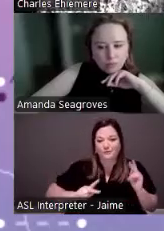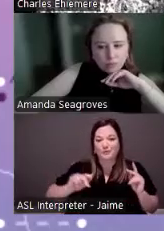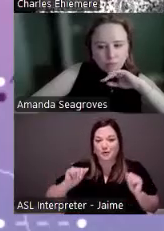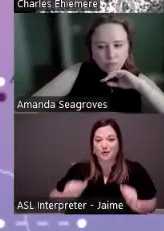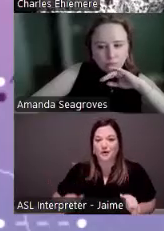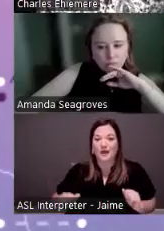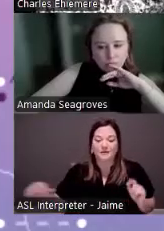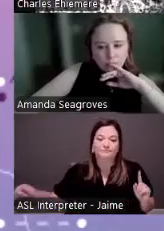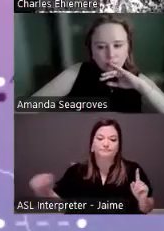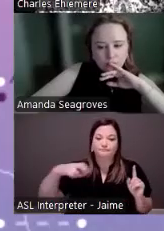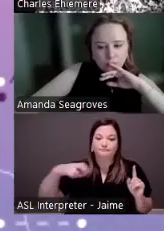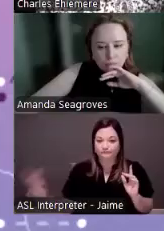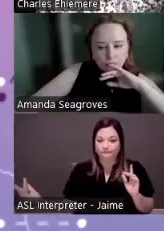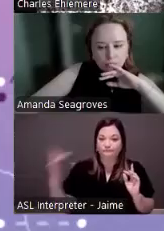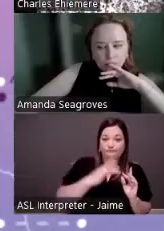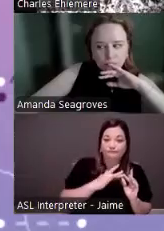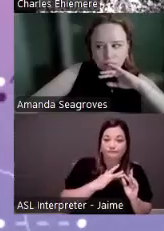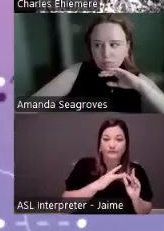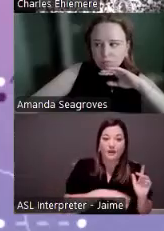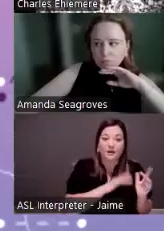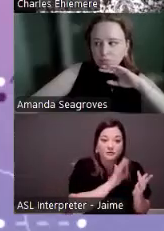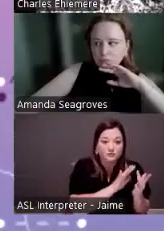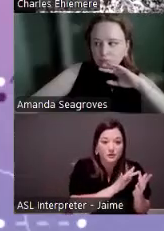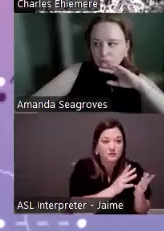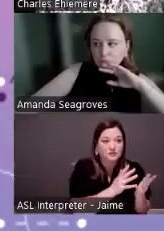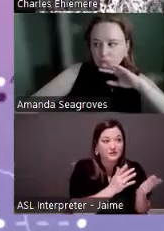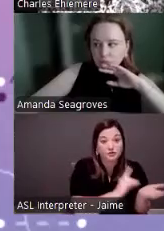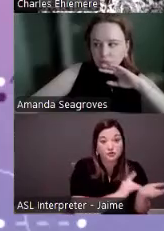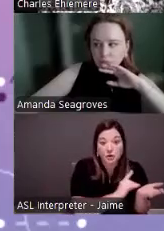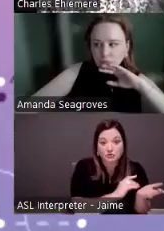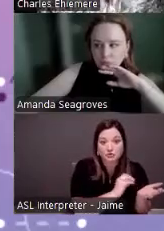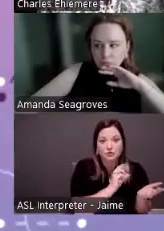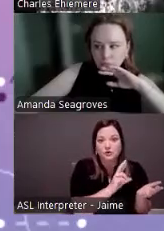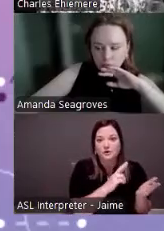they want to talk to doctors for consultation, telemedicine.